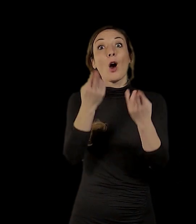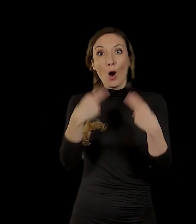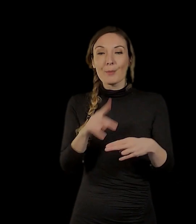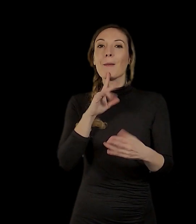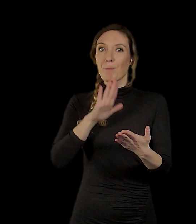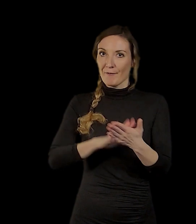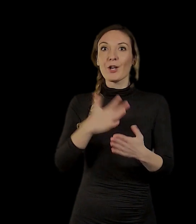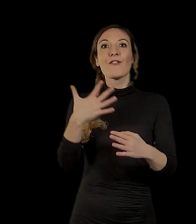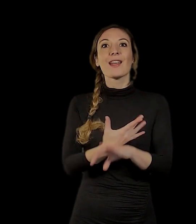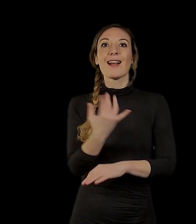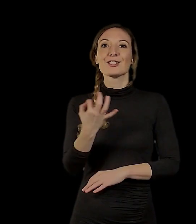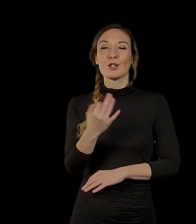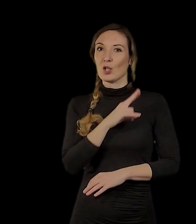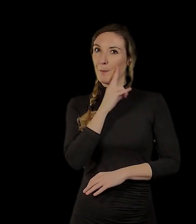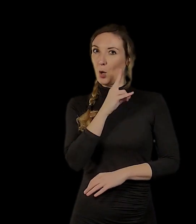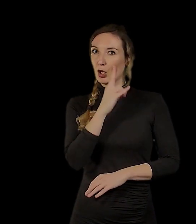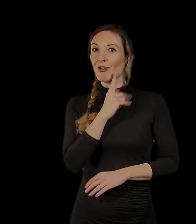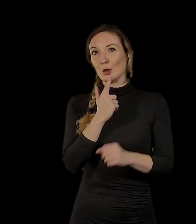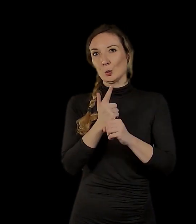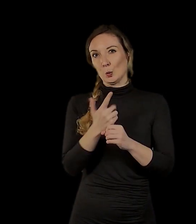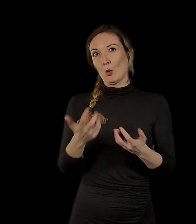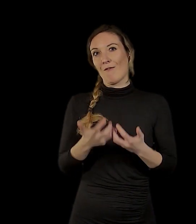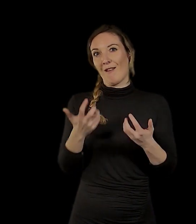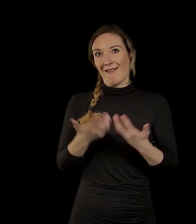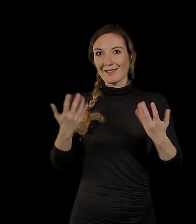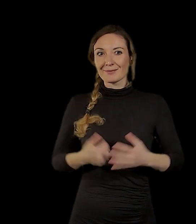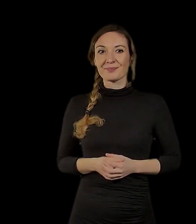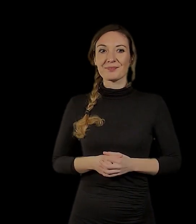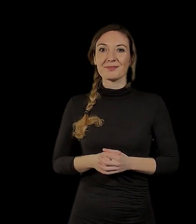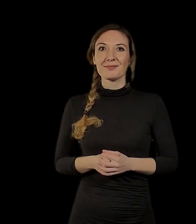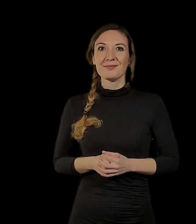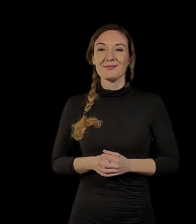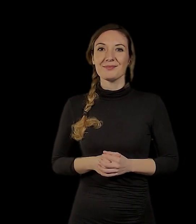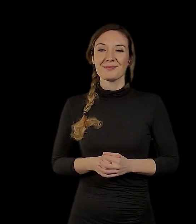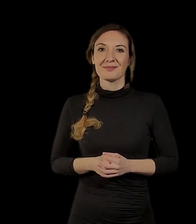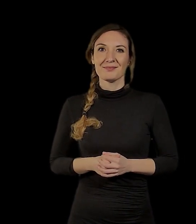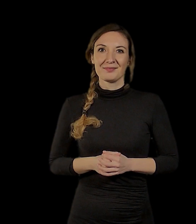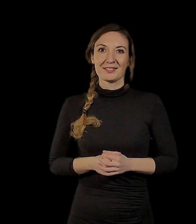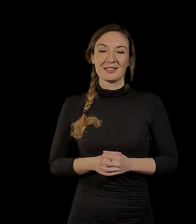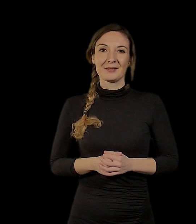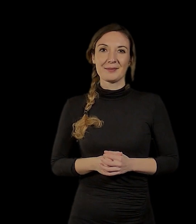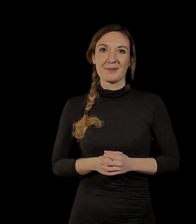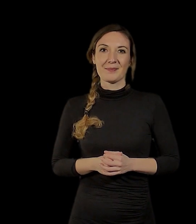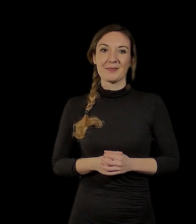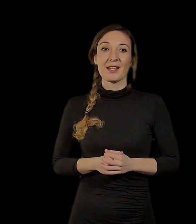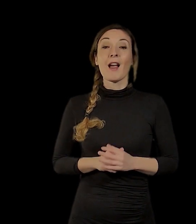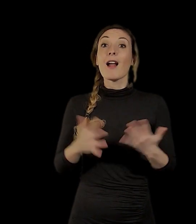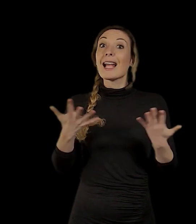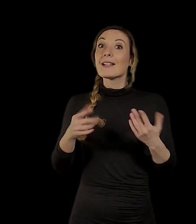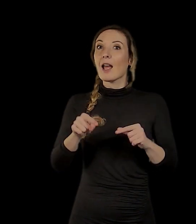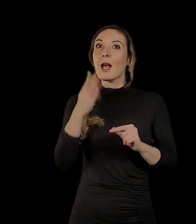And actually for us the first visit to that place was sometime in the autumn, sometime in the morning.